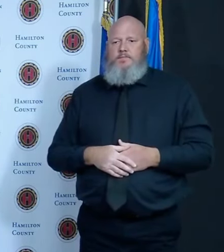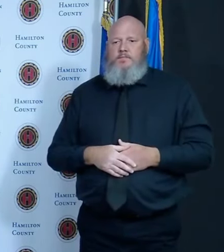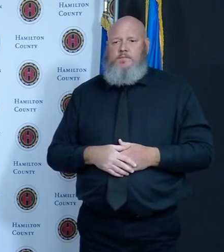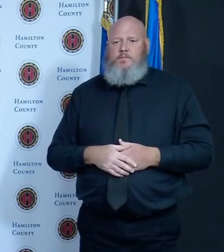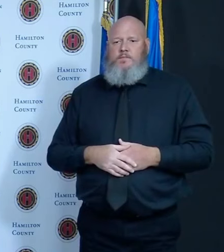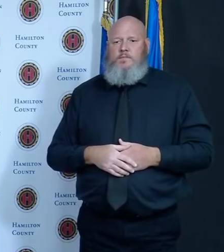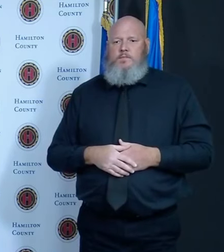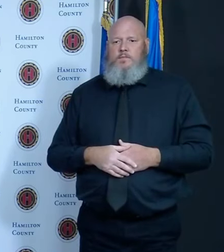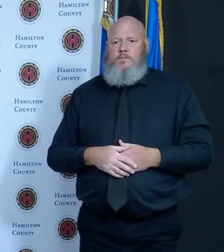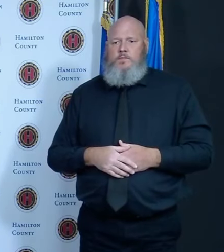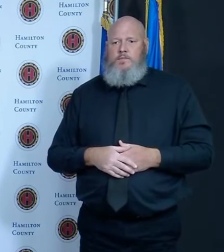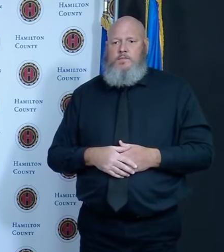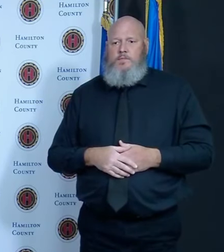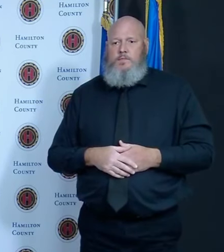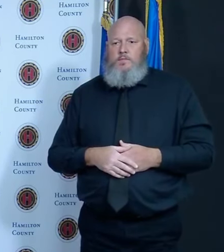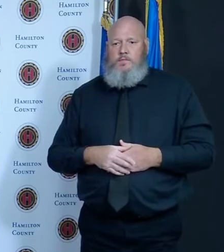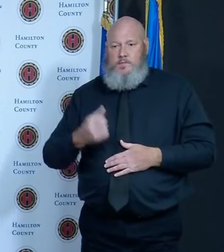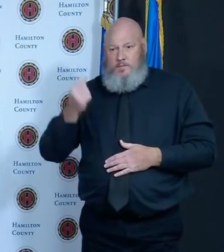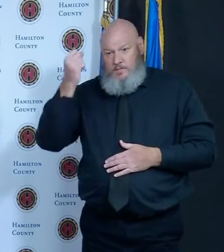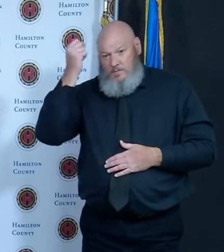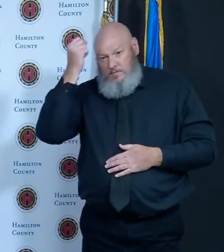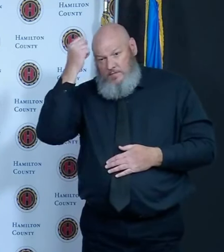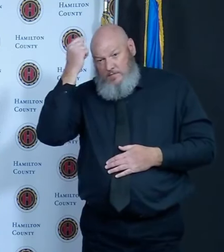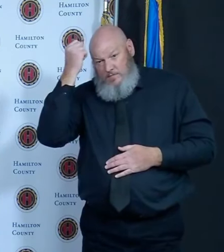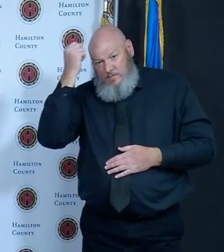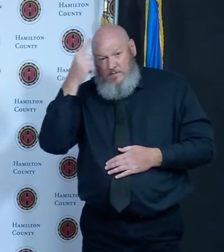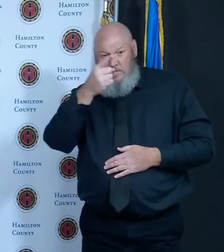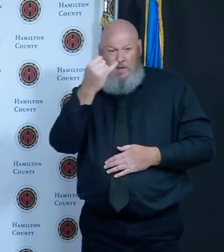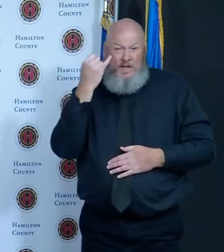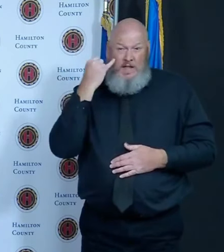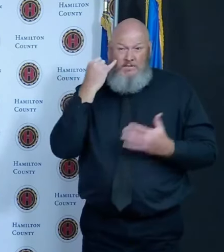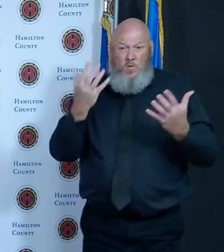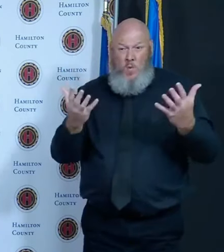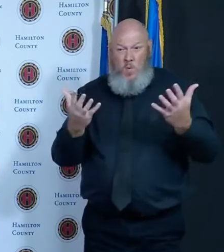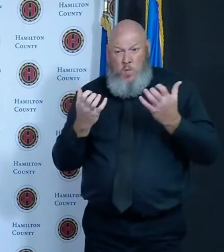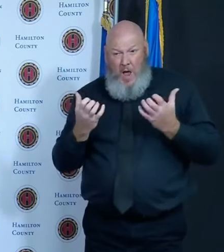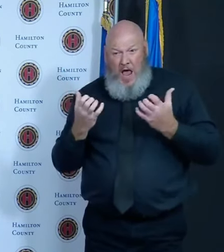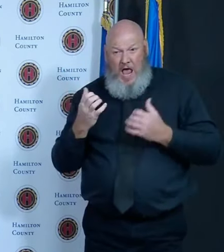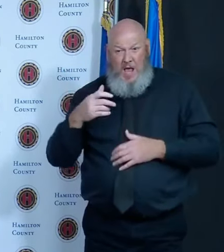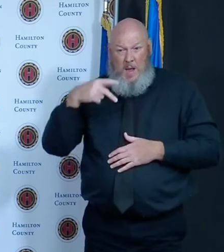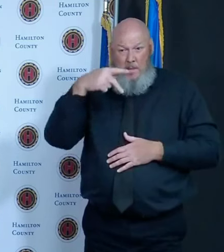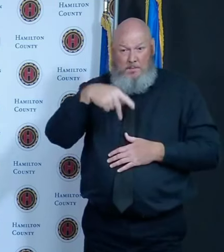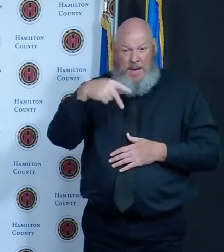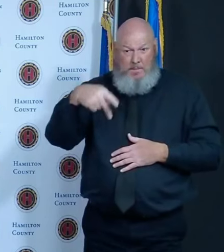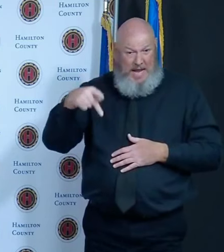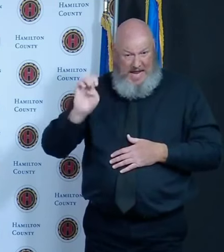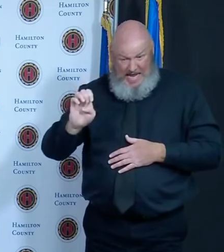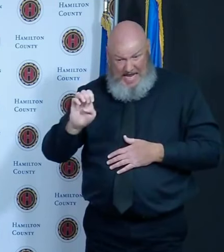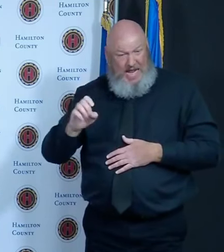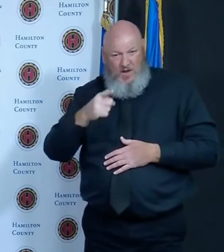be one of these frontline organizations or hospitals so that is not the hotline